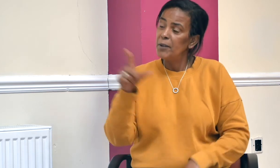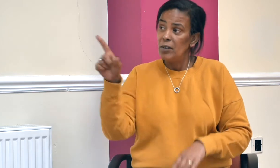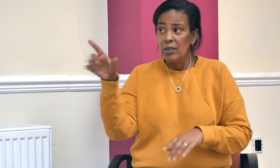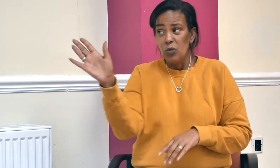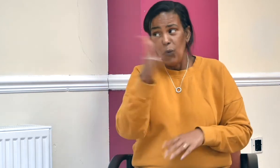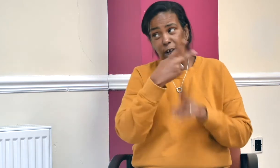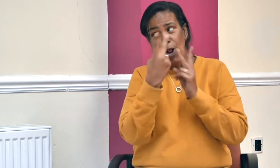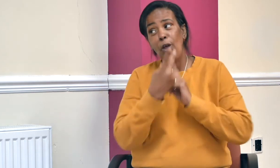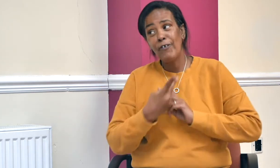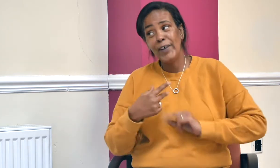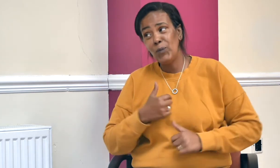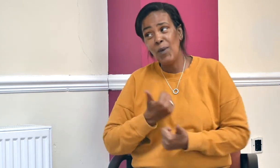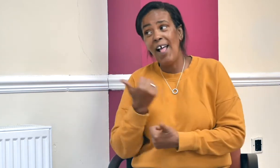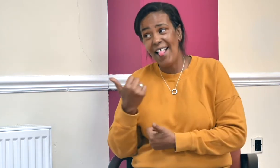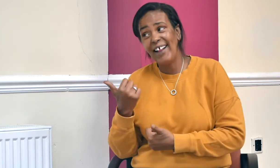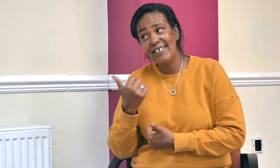But everyone looked after me!